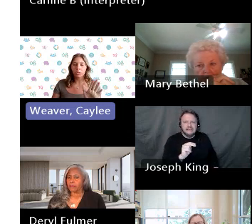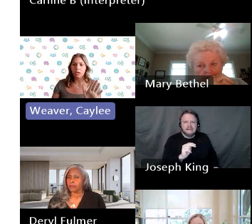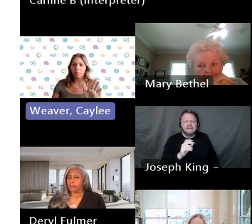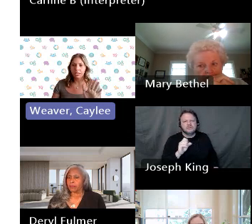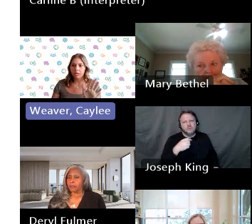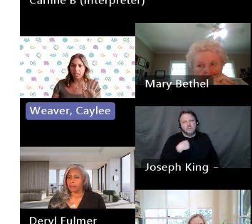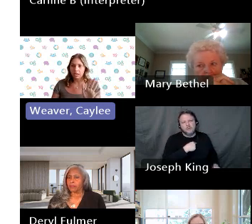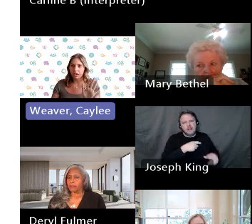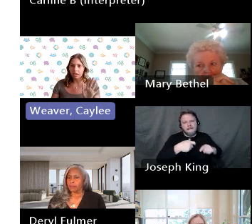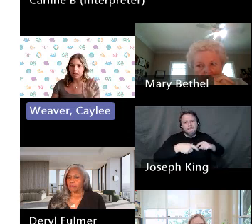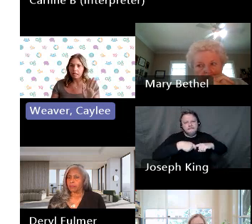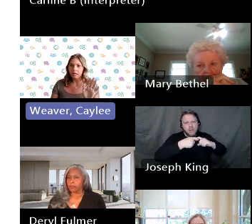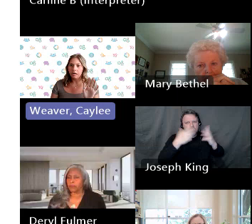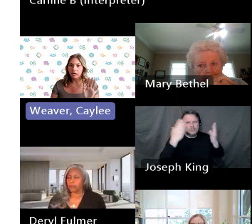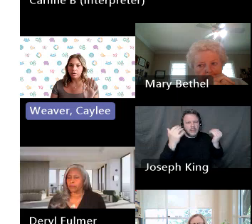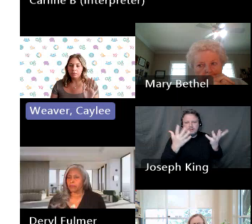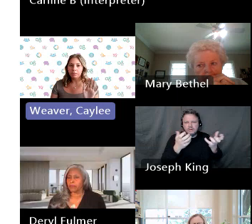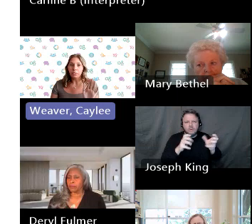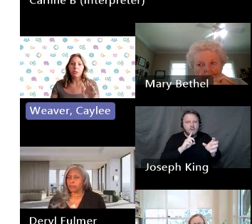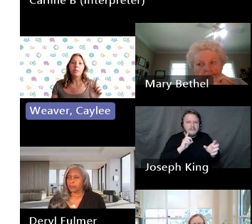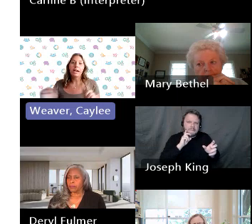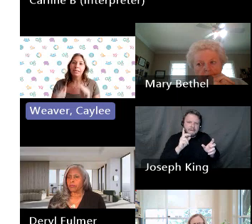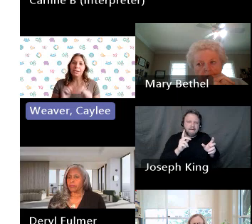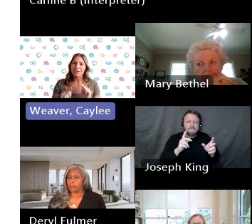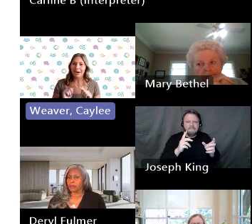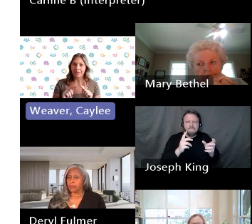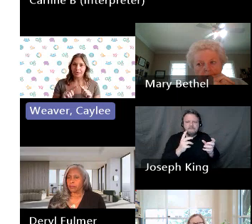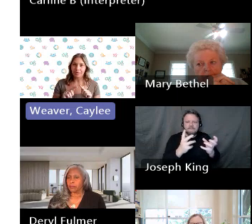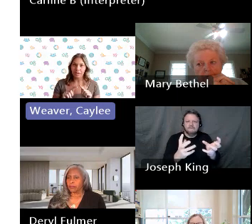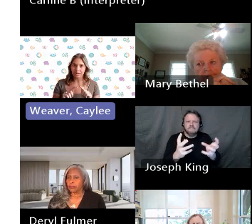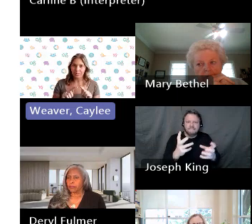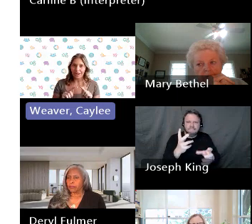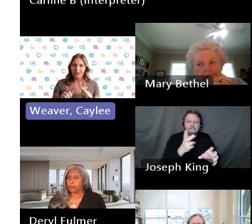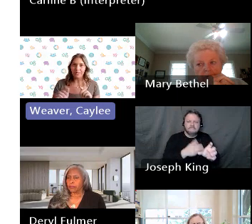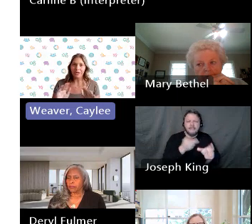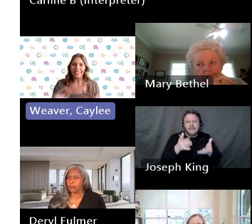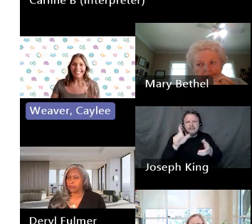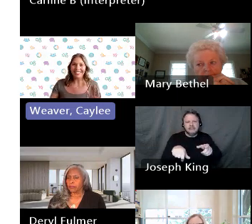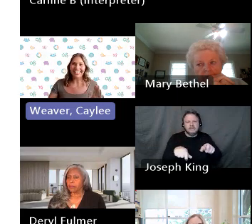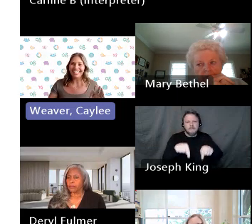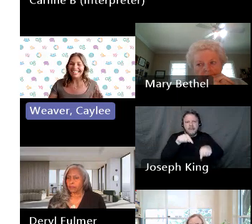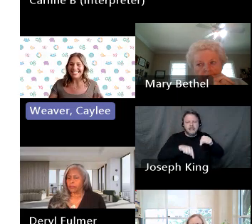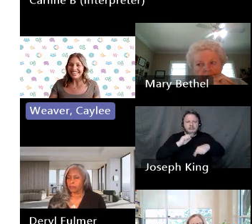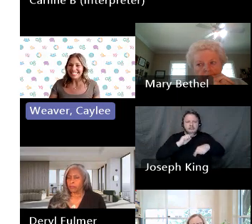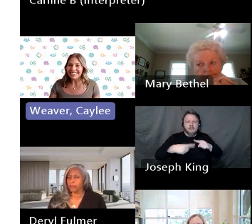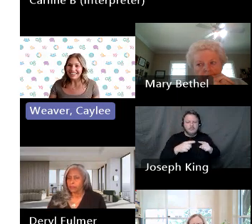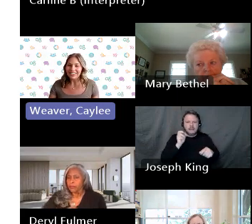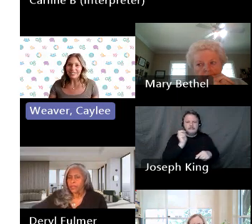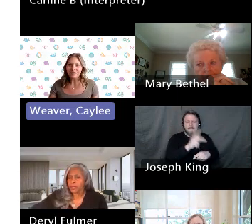so we're gonna pause so we don't miss anything. Oh no. OK. Sure. So we might have to get you to back up a little bit as well when we get back in. Sure.